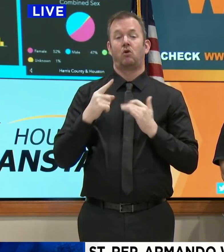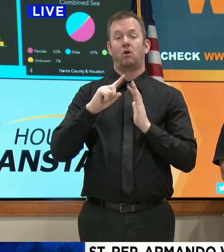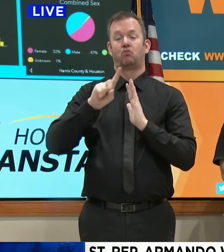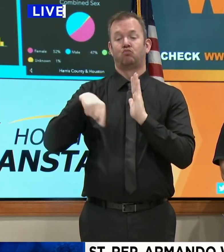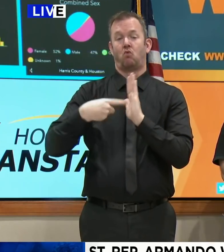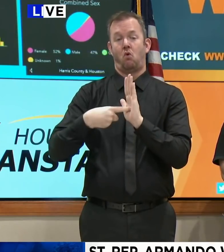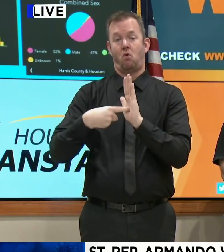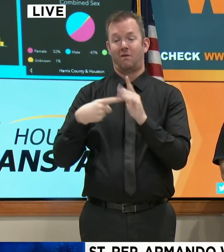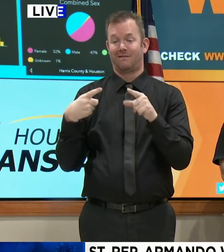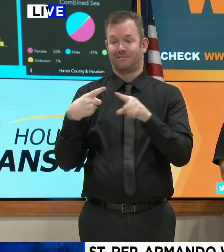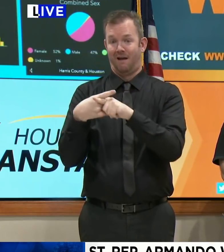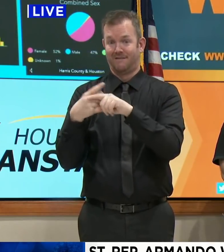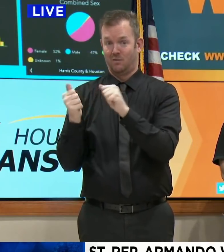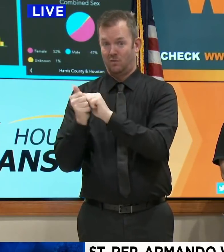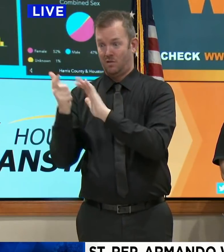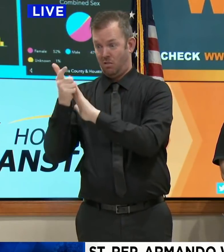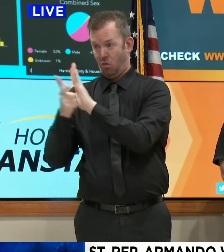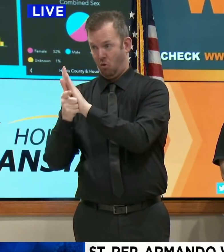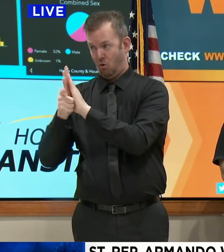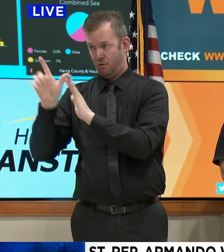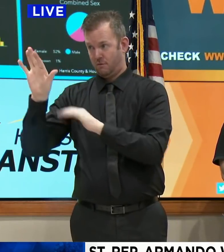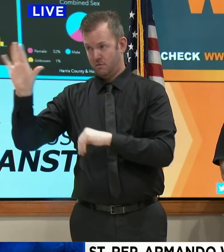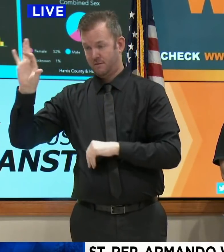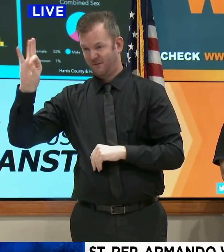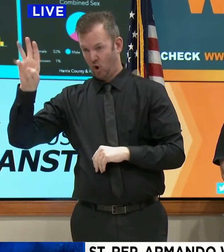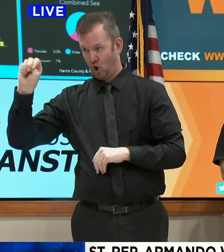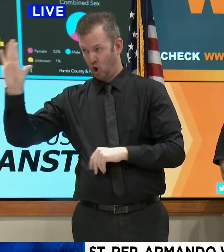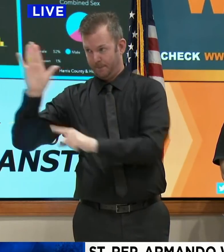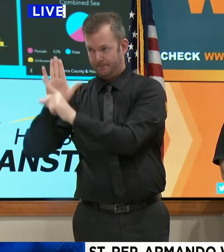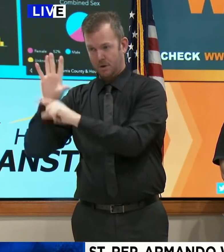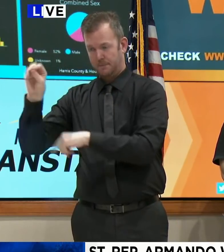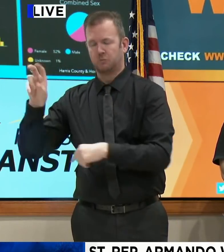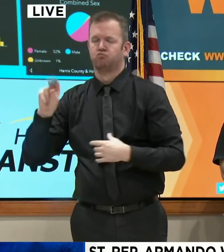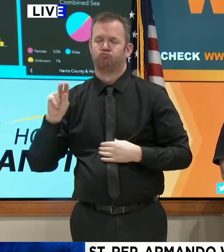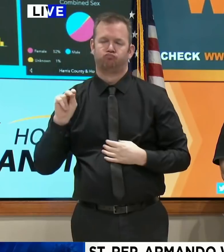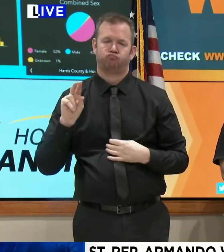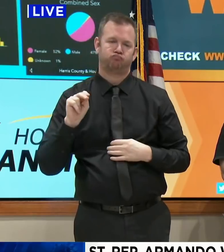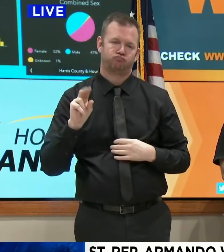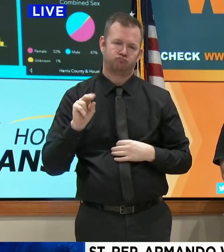it’s not there’s no conflict between my law firm and the between my law firm and the work that I would do on work that I would do on behalf of the citizens of a of